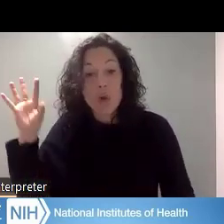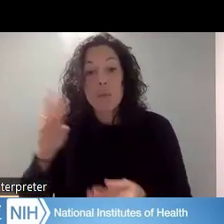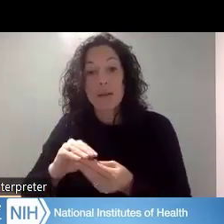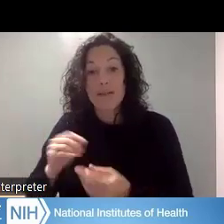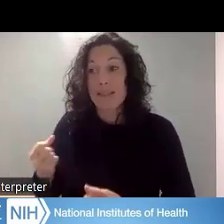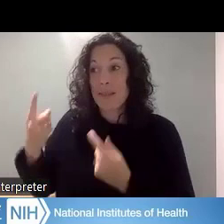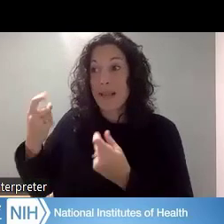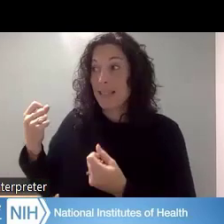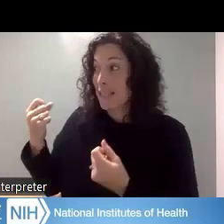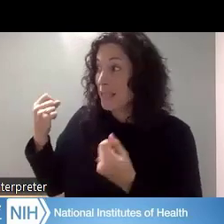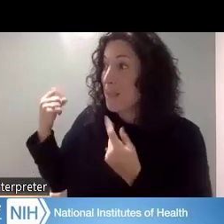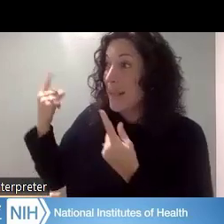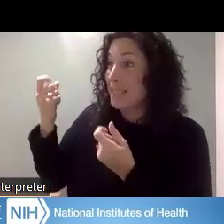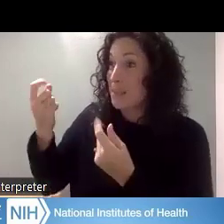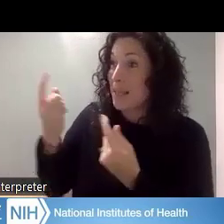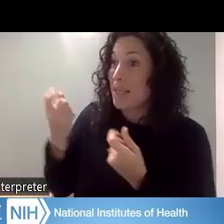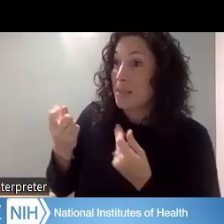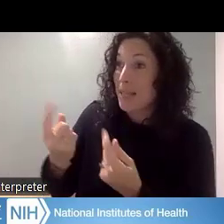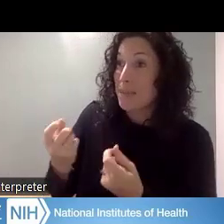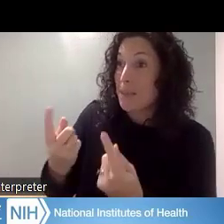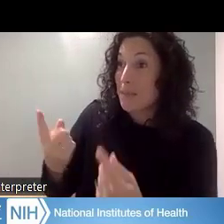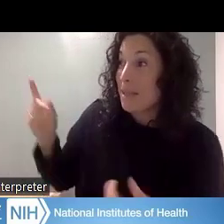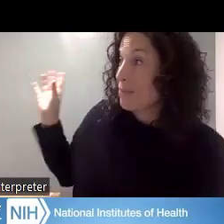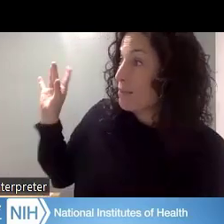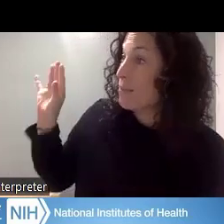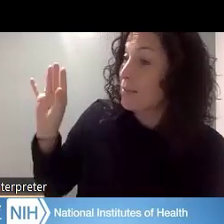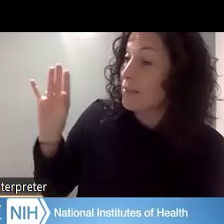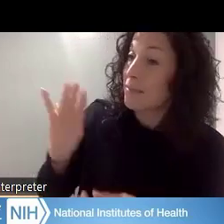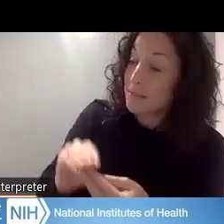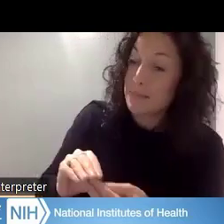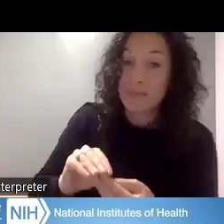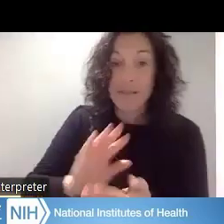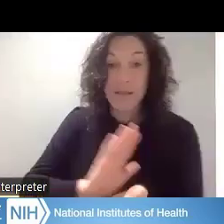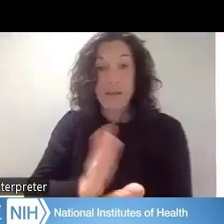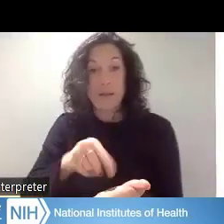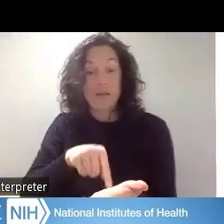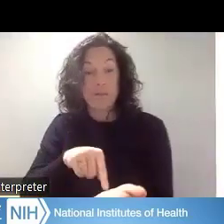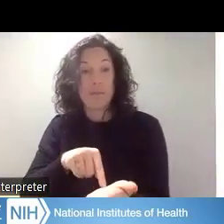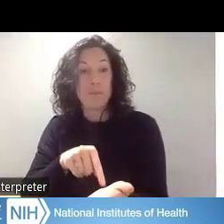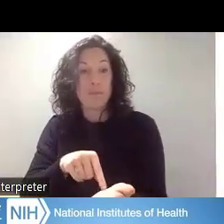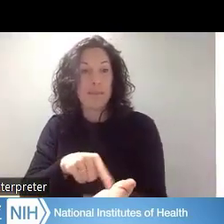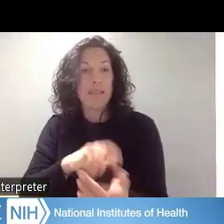and what I mean by that is that in year one of your grant,